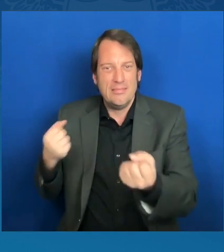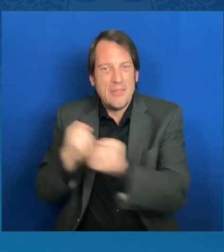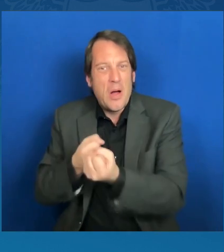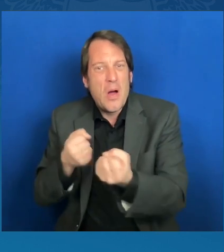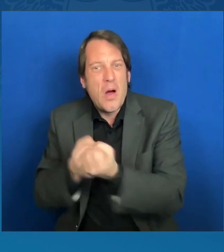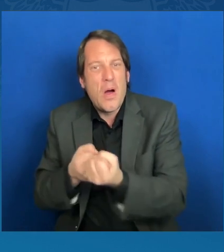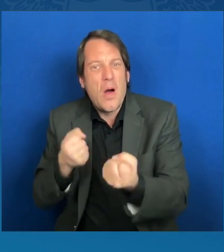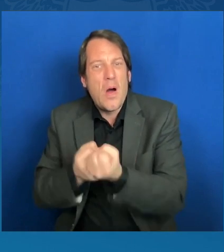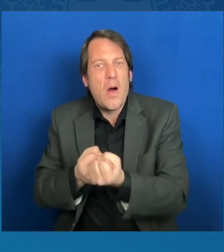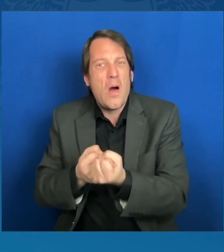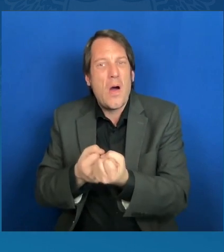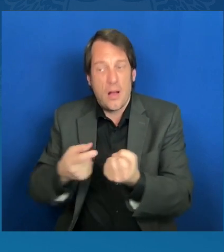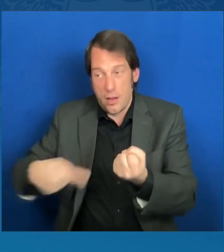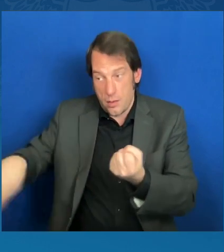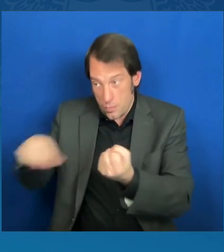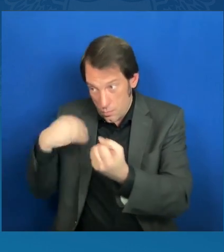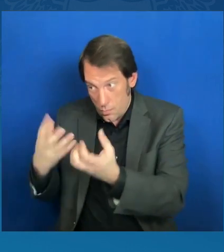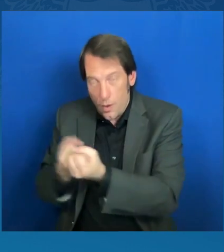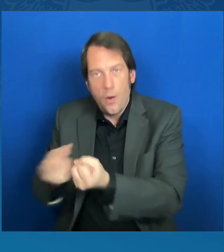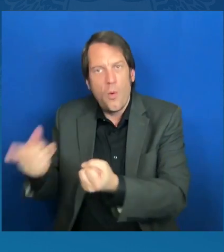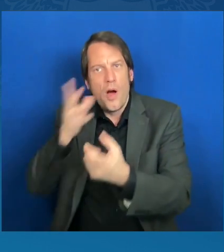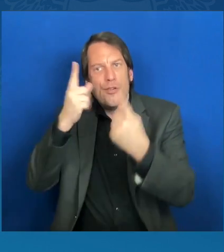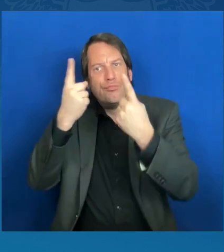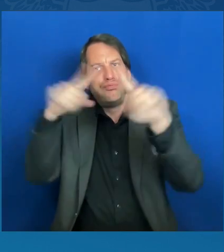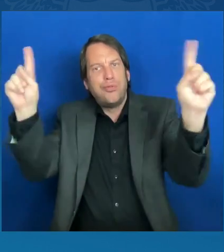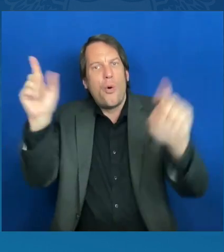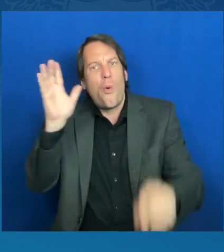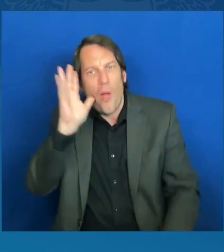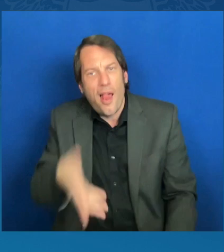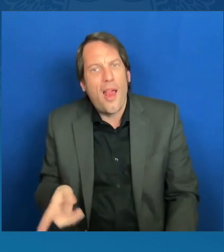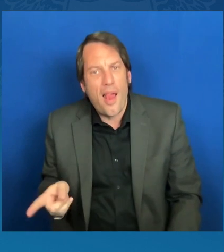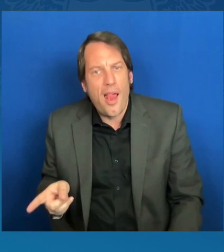And see, this is the other thing about this work that I love